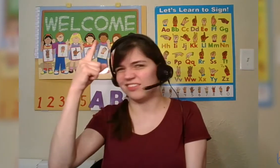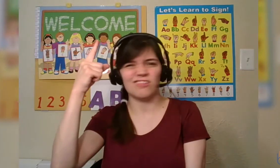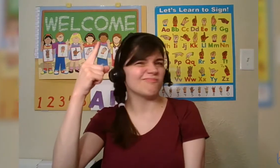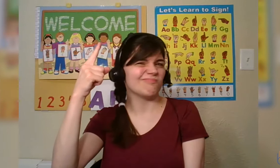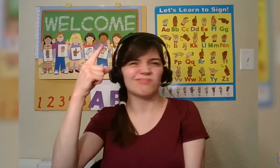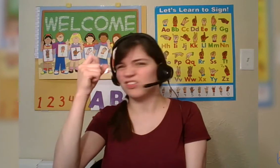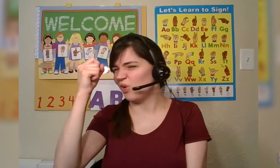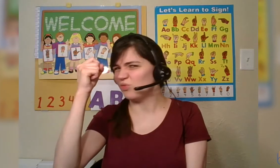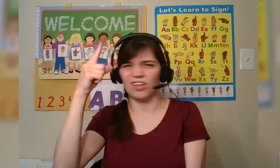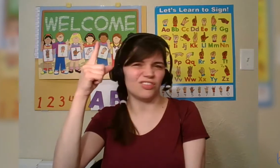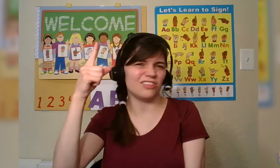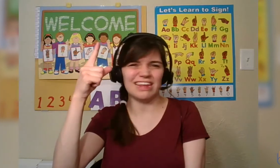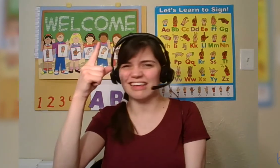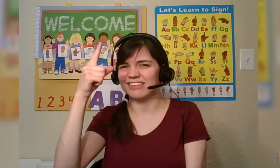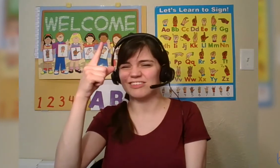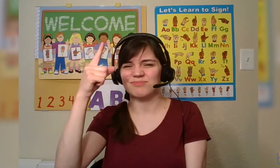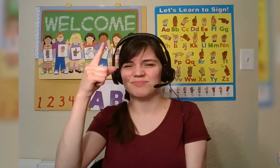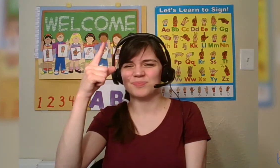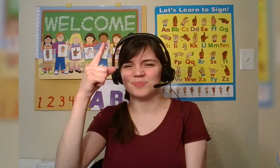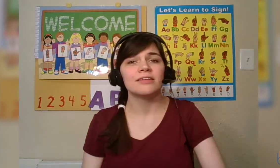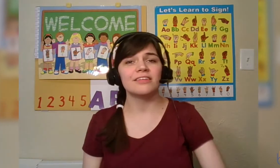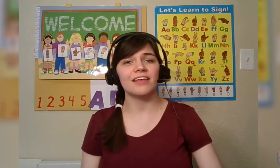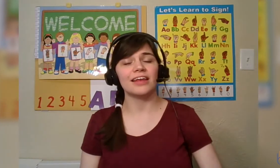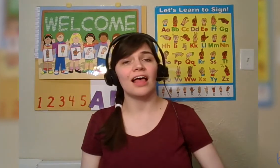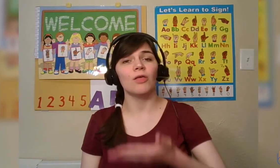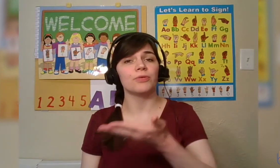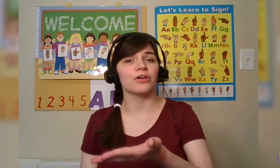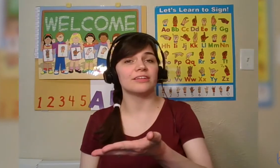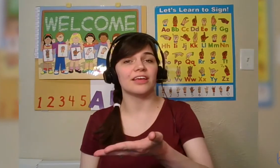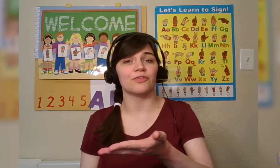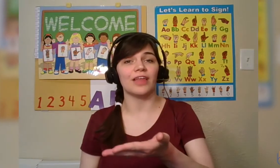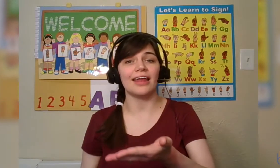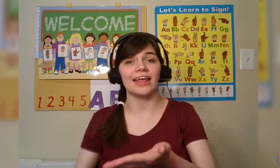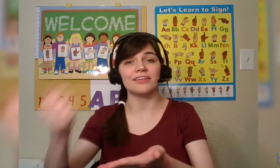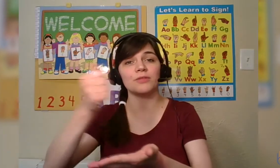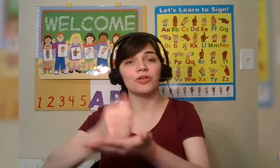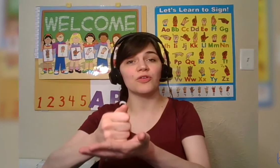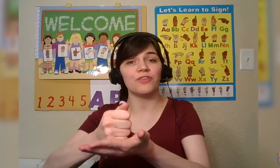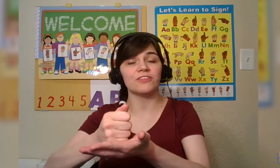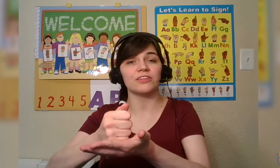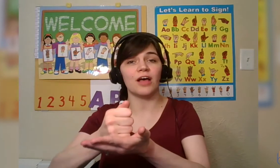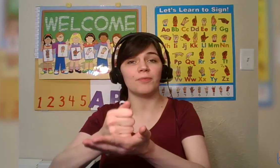Don't understand. To sign, "help," you're gonna take a flat hand and put your fist on top of